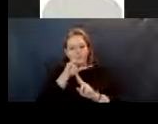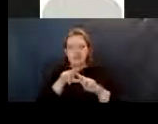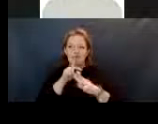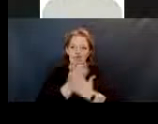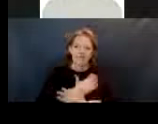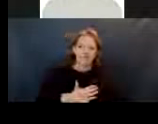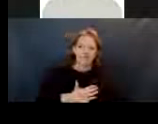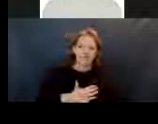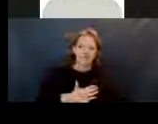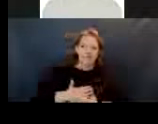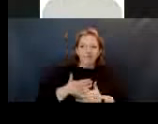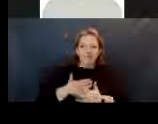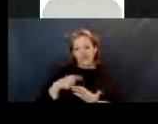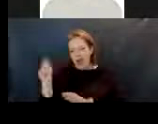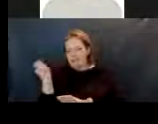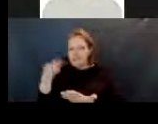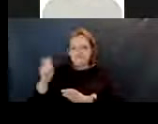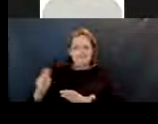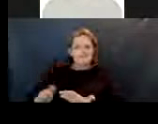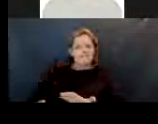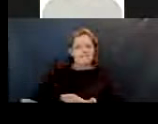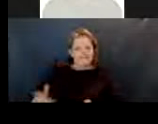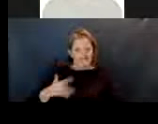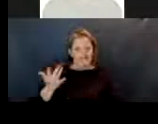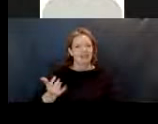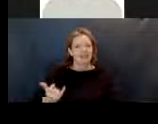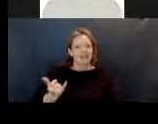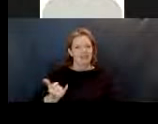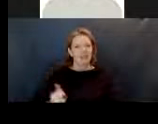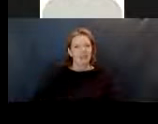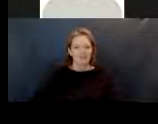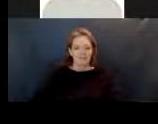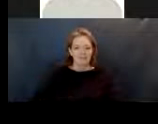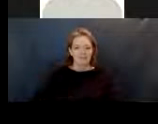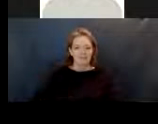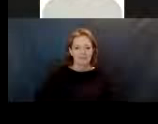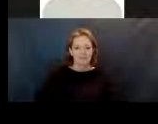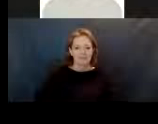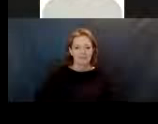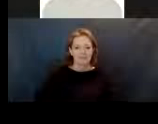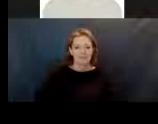in these forms that I'm writing right now, and so for me this has made the relationships